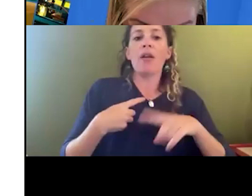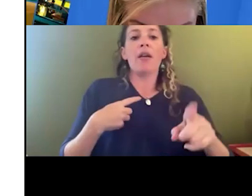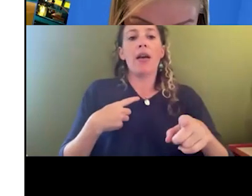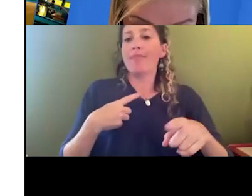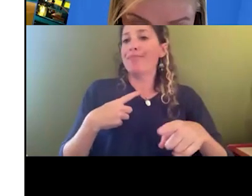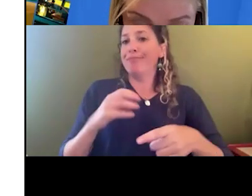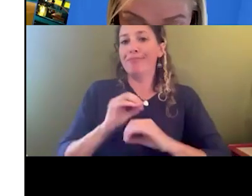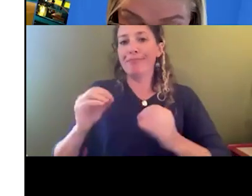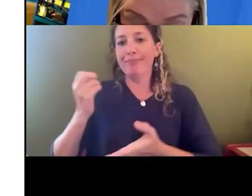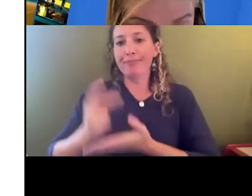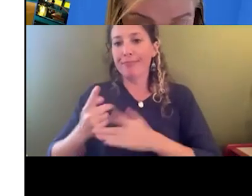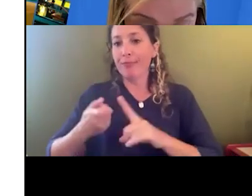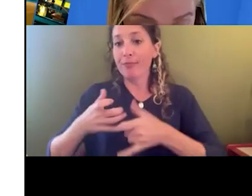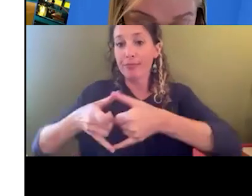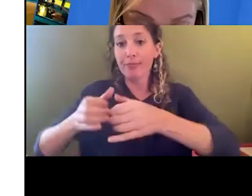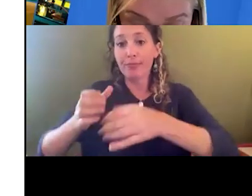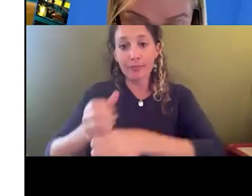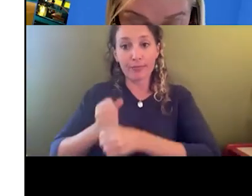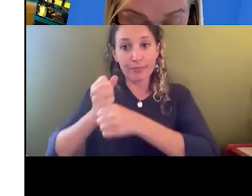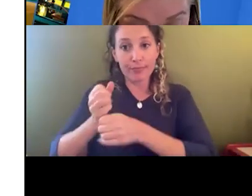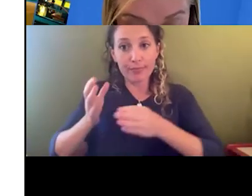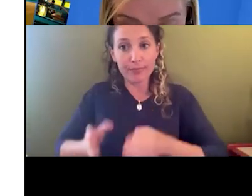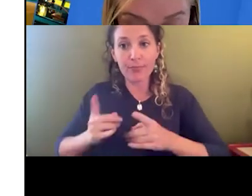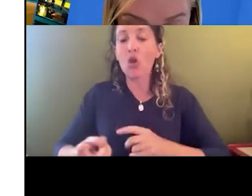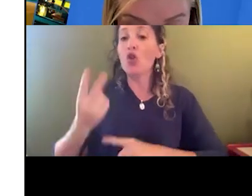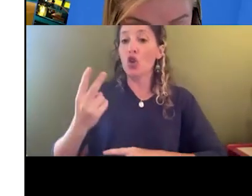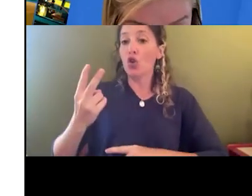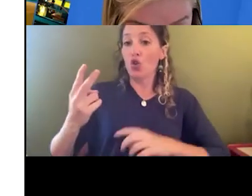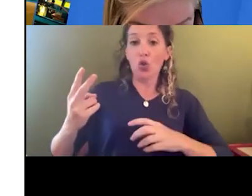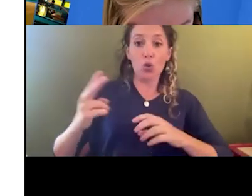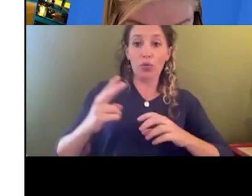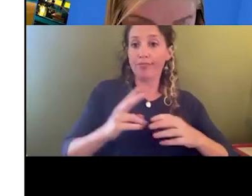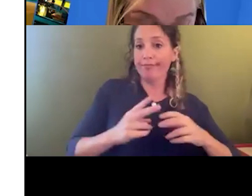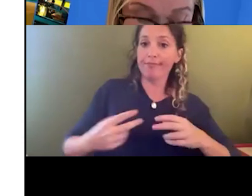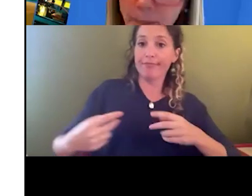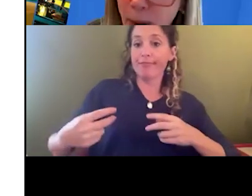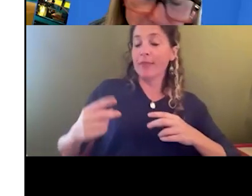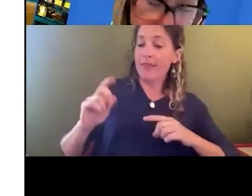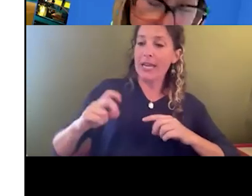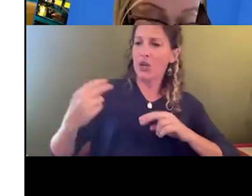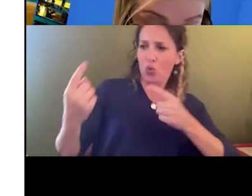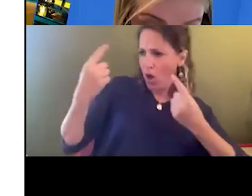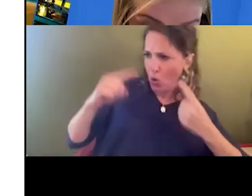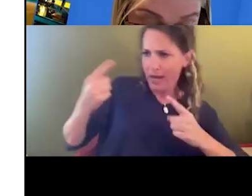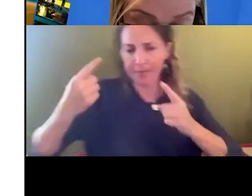and in which case, the two parties have to agree on the termination conditions by the recipient upon